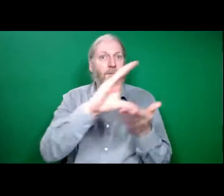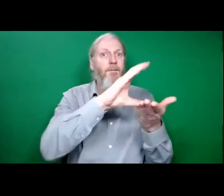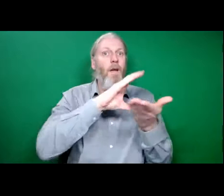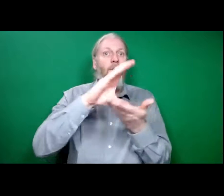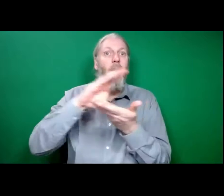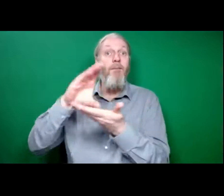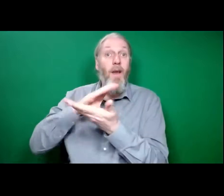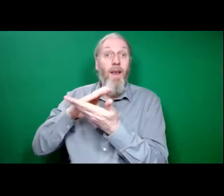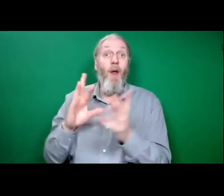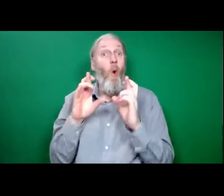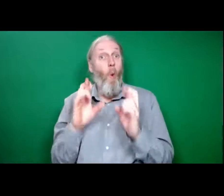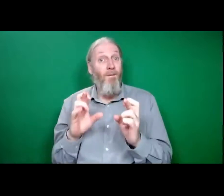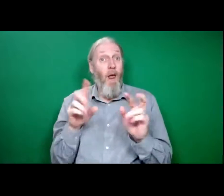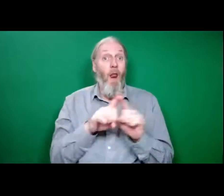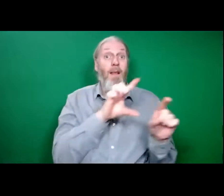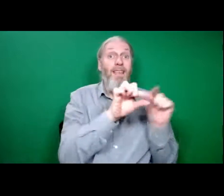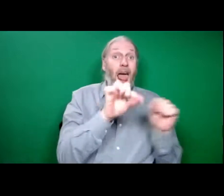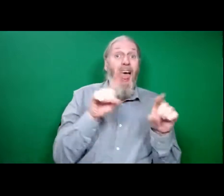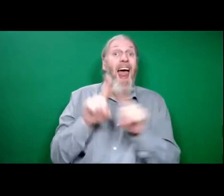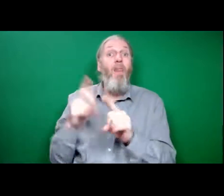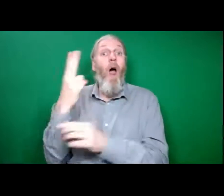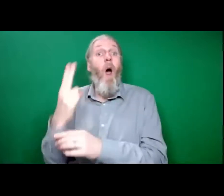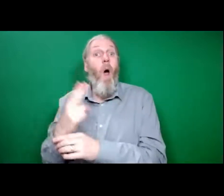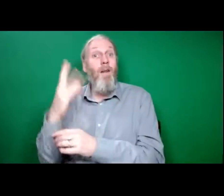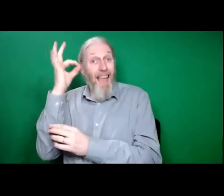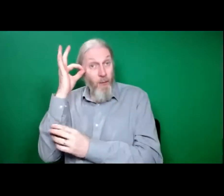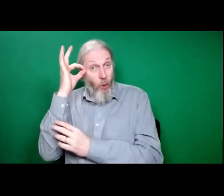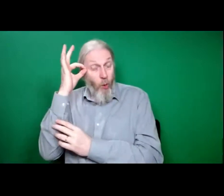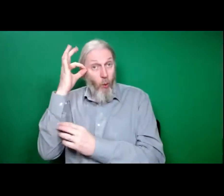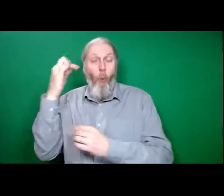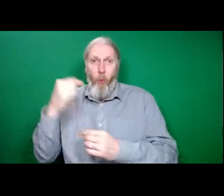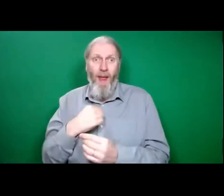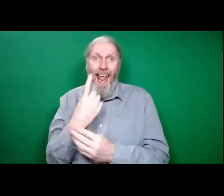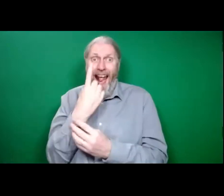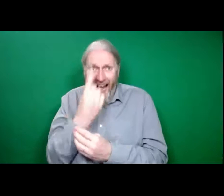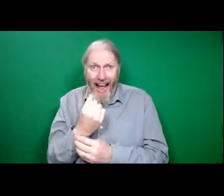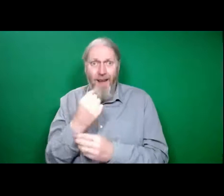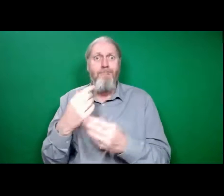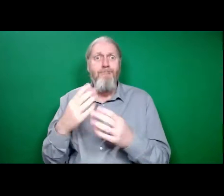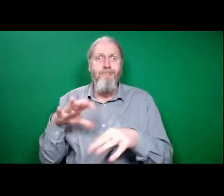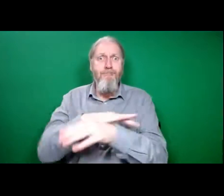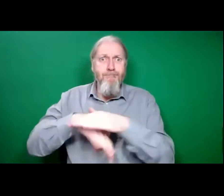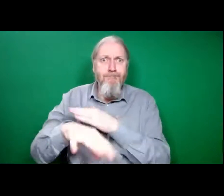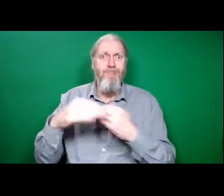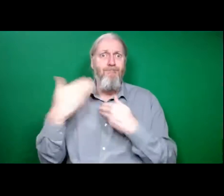and a clear call to action, as I said for all of our stakeholders to take advantage of the real growth